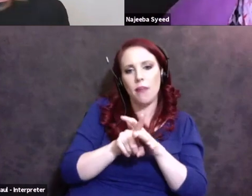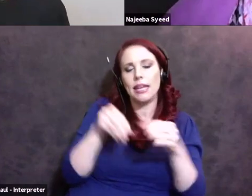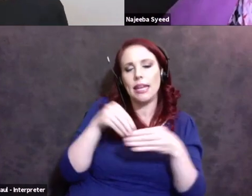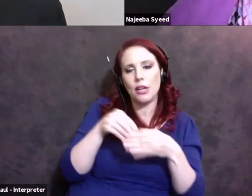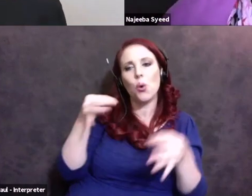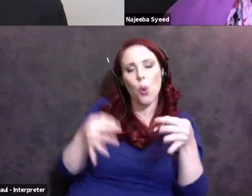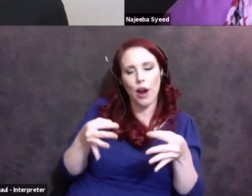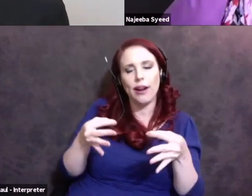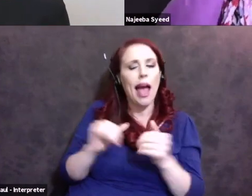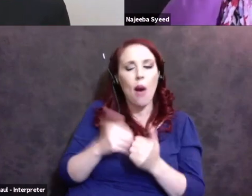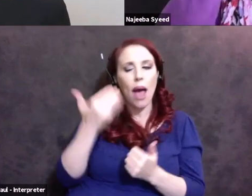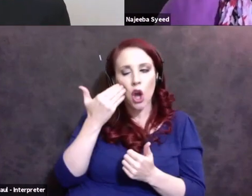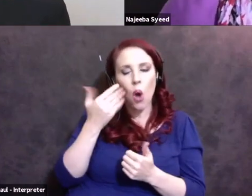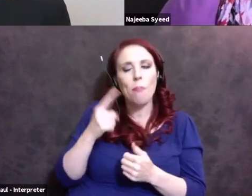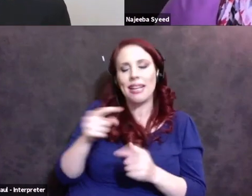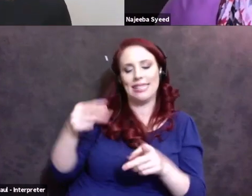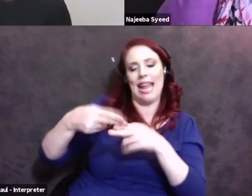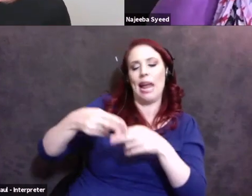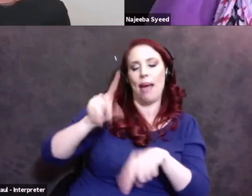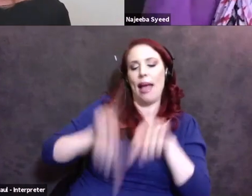pronounce.